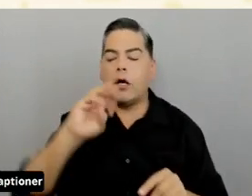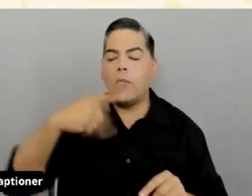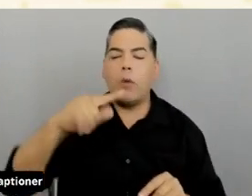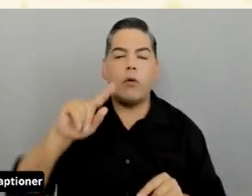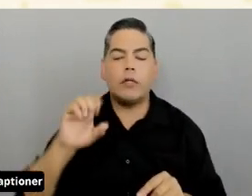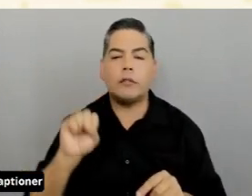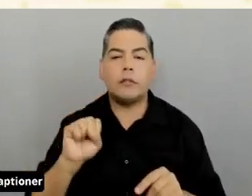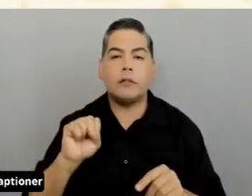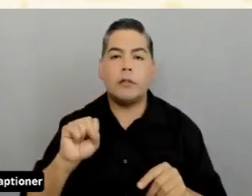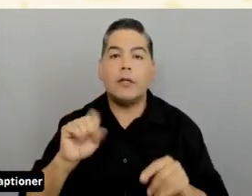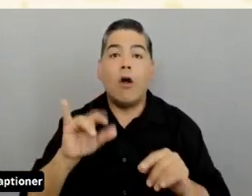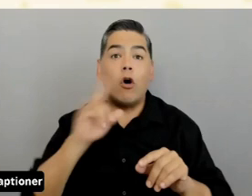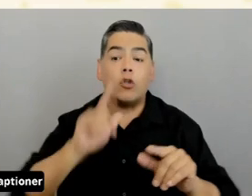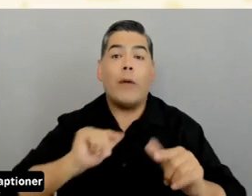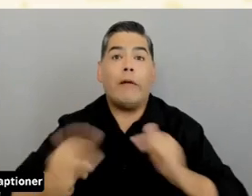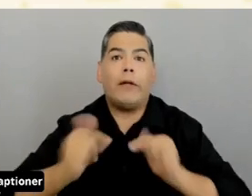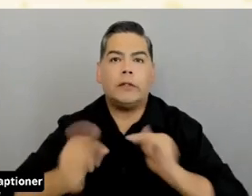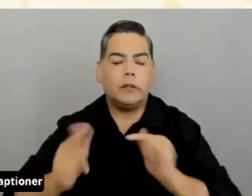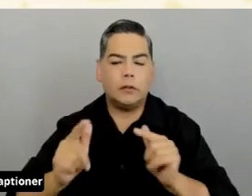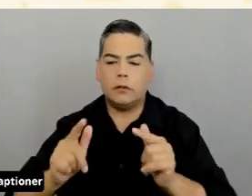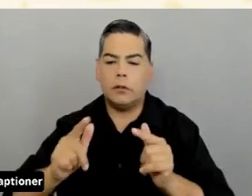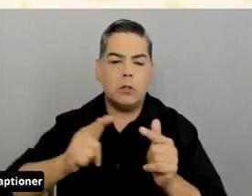For example, if you are creating a website